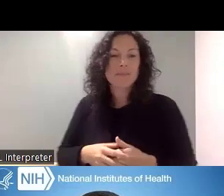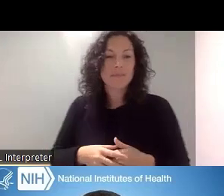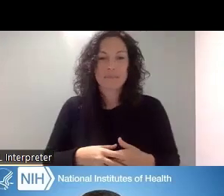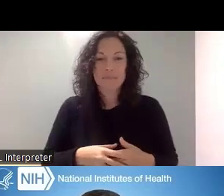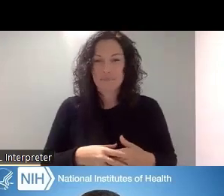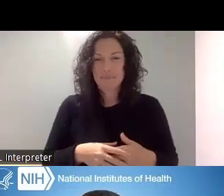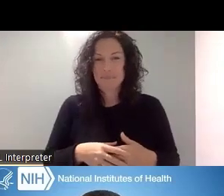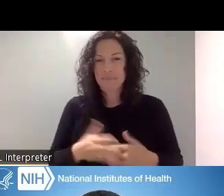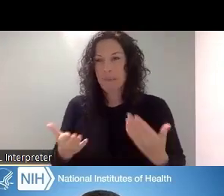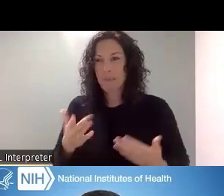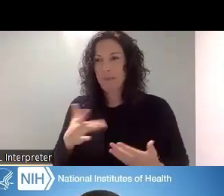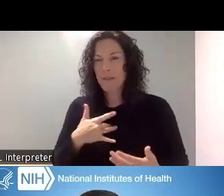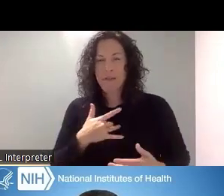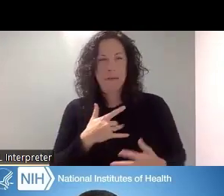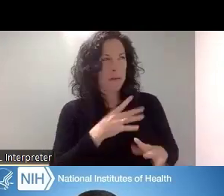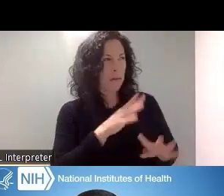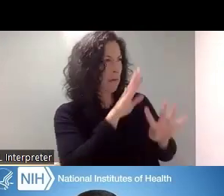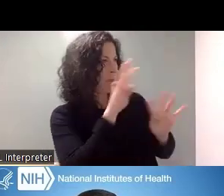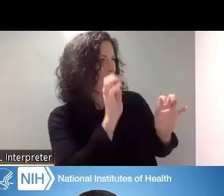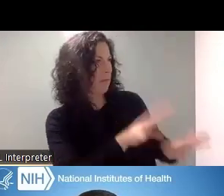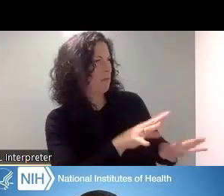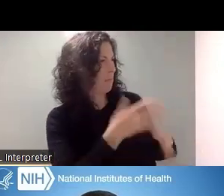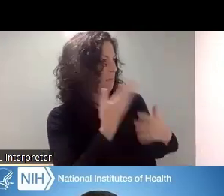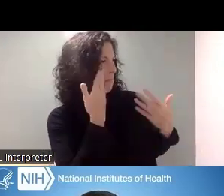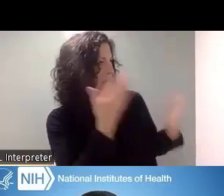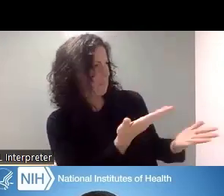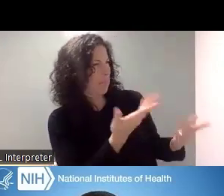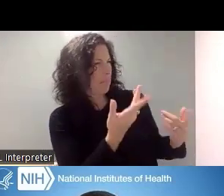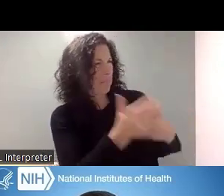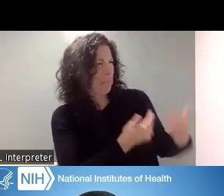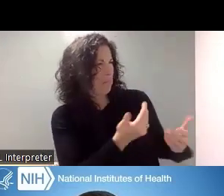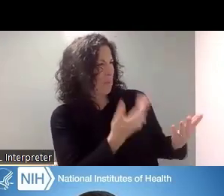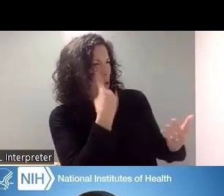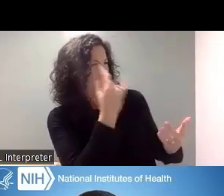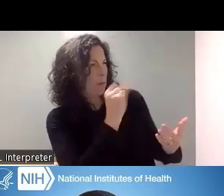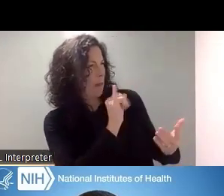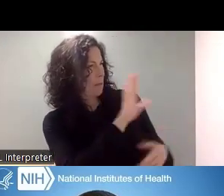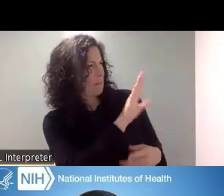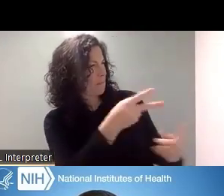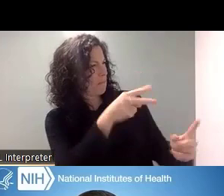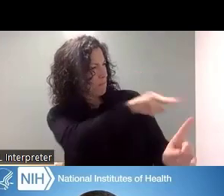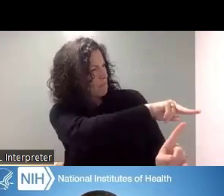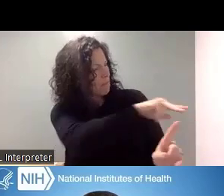or appear to be a black box to many people. So I think a good place to start would be looking